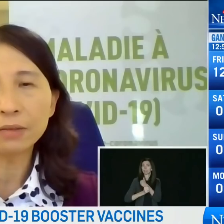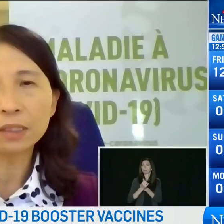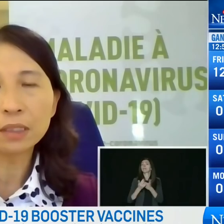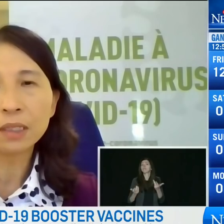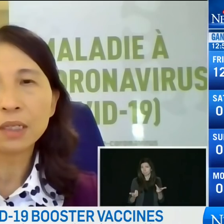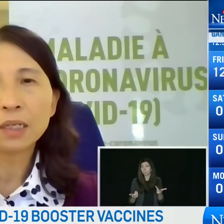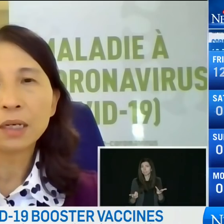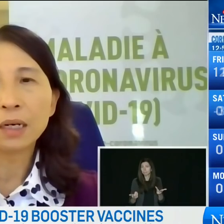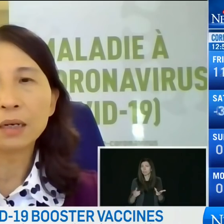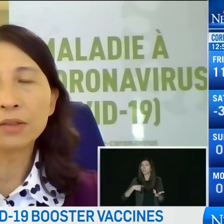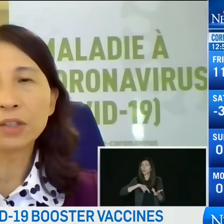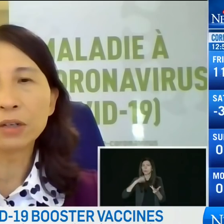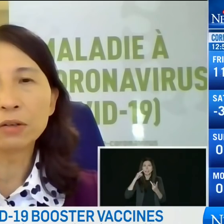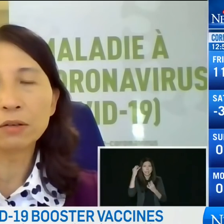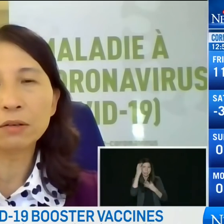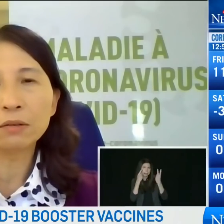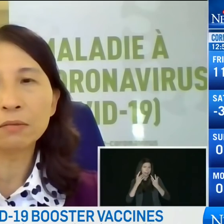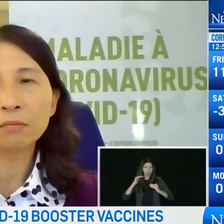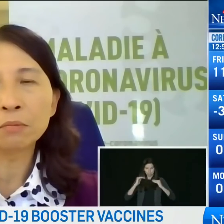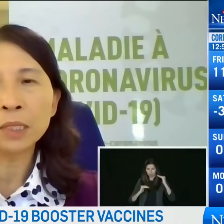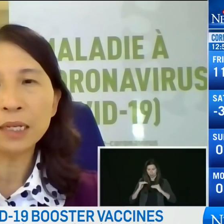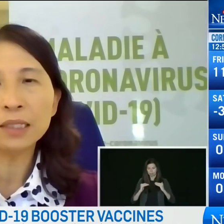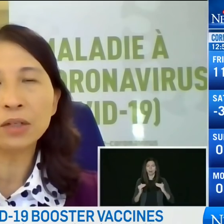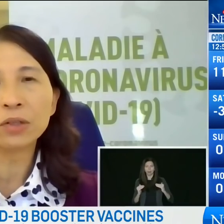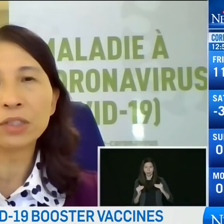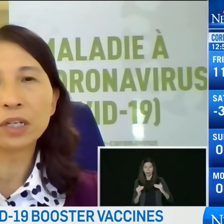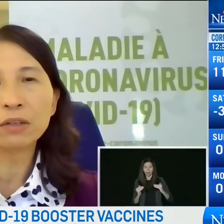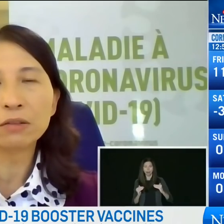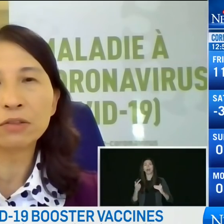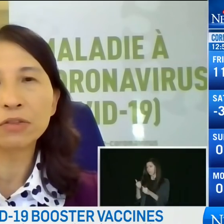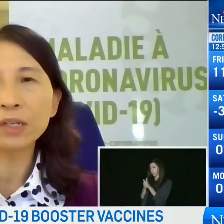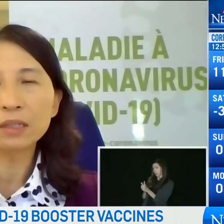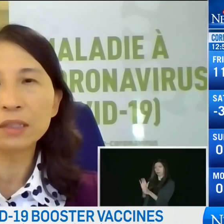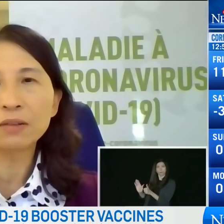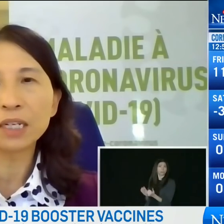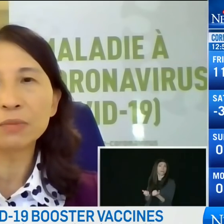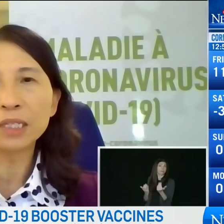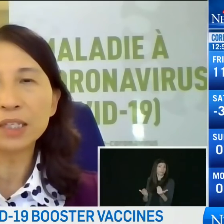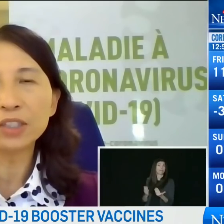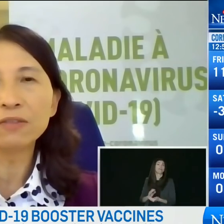SOMEONE HAS RECEIVED THAT VACCINE AS WELL AS THEY'RE AT